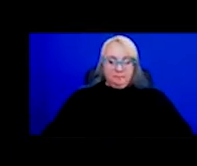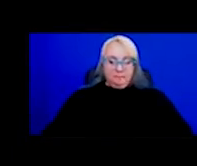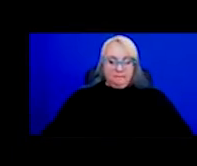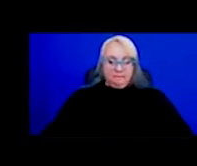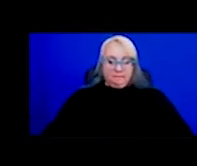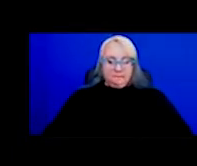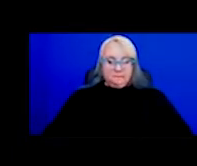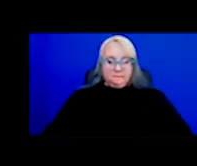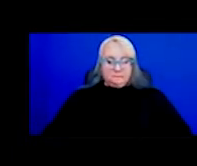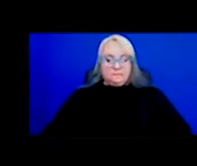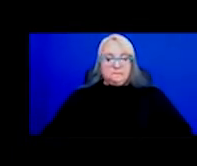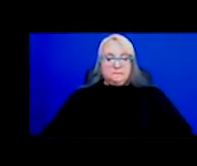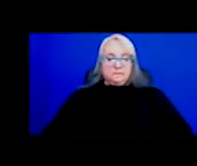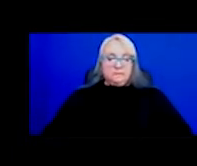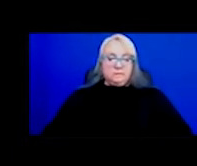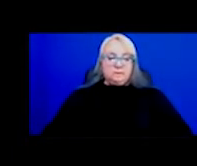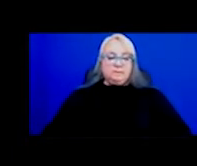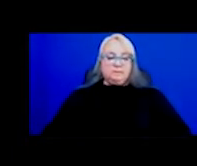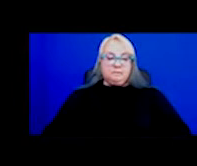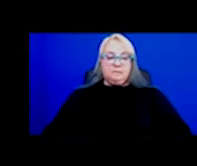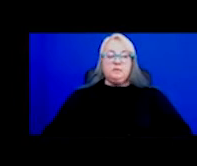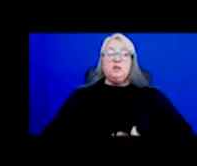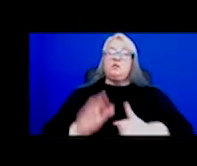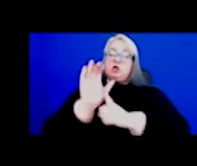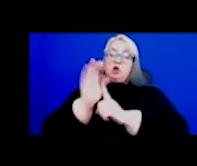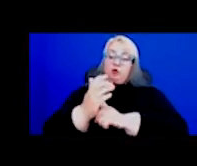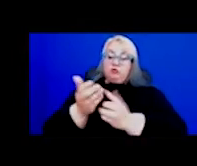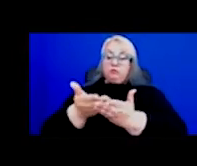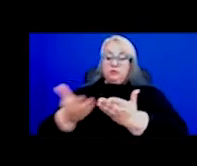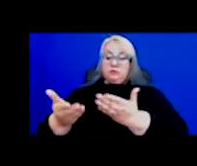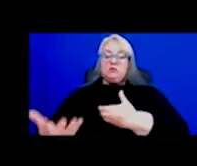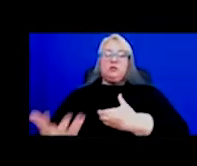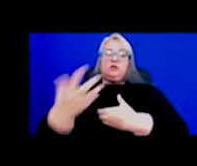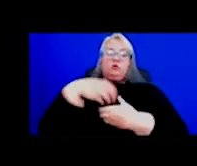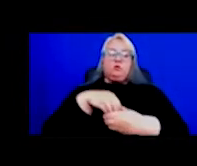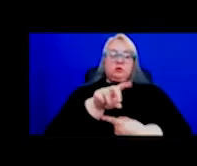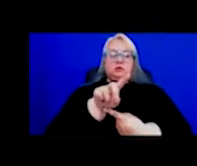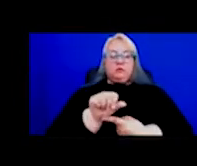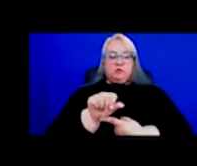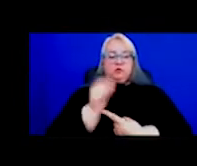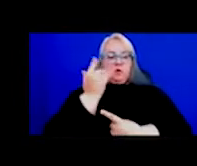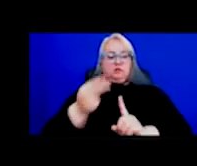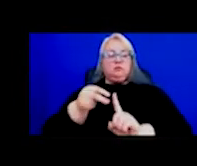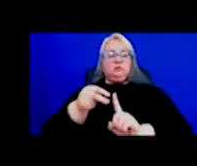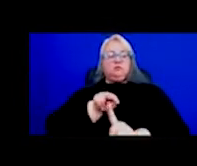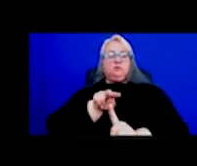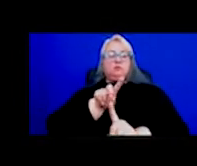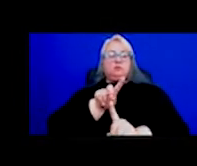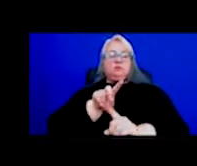factors integrated into how we address disability from a tribal perspective. So I'd like to start